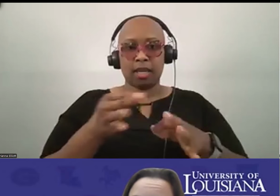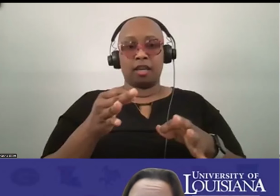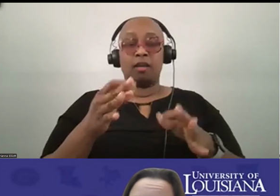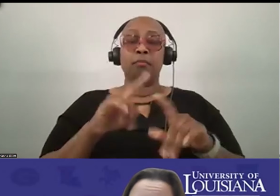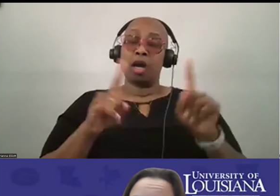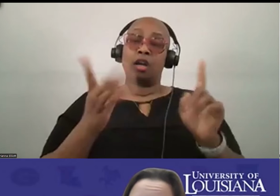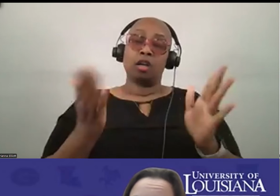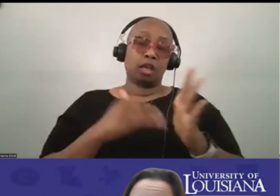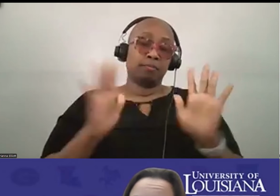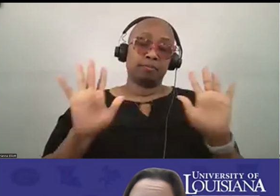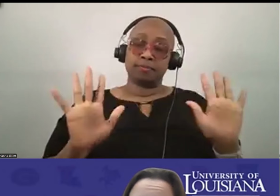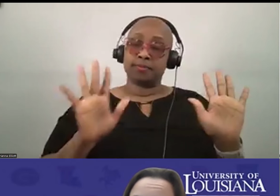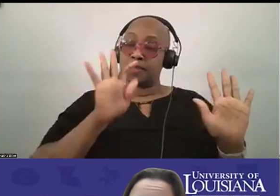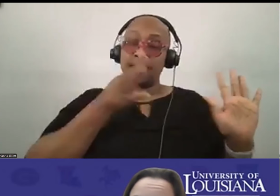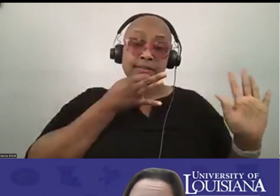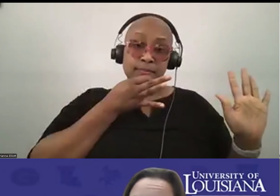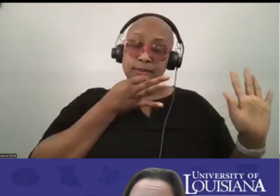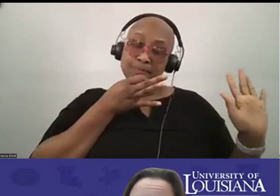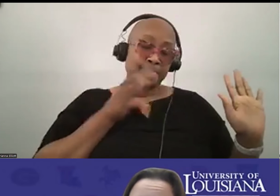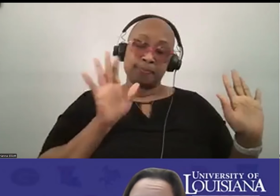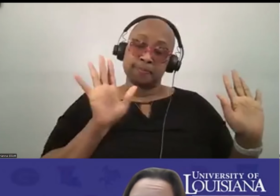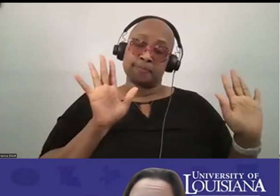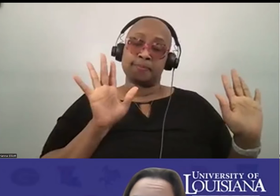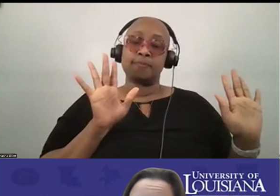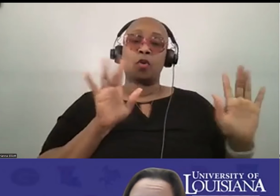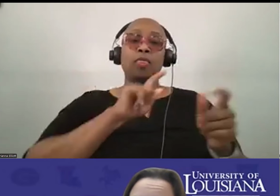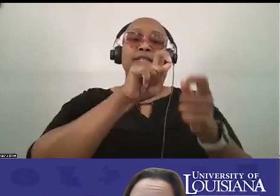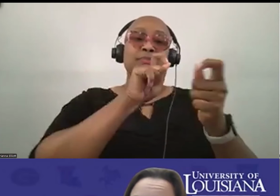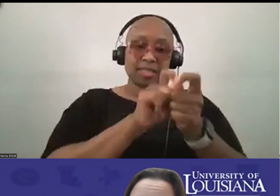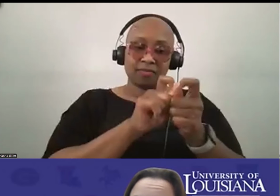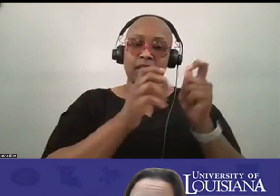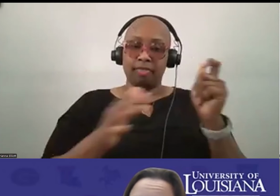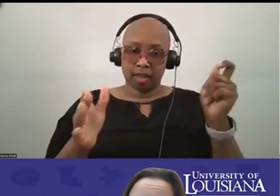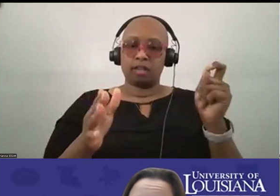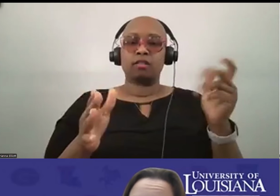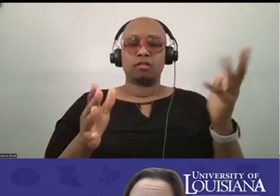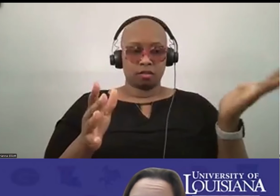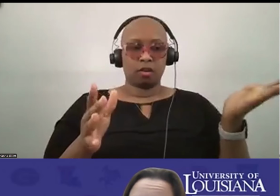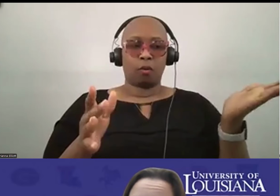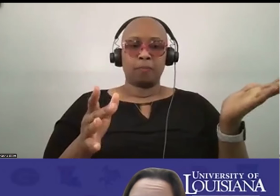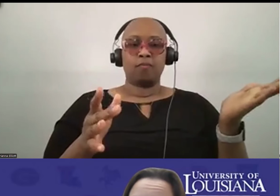on that particular feature. So, I would want to uh say that you would want to go check. I'm sure that